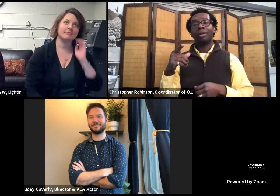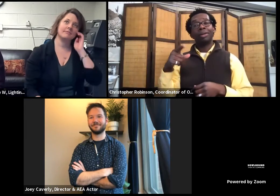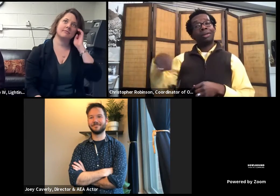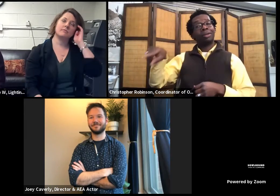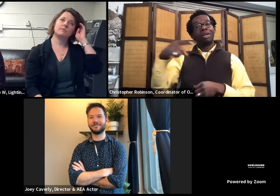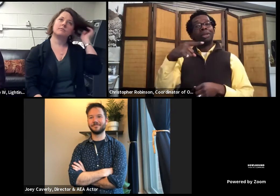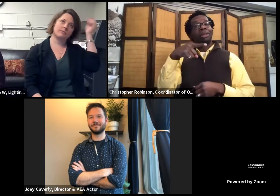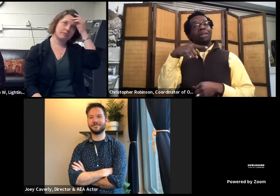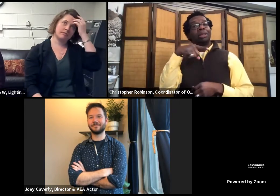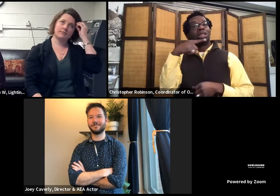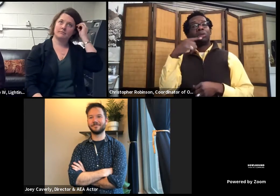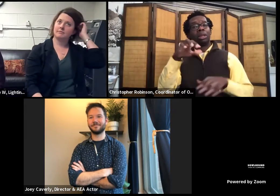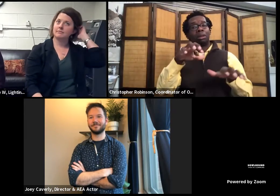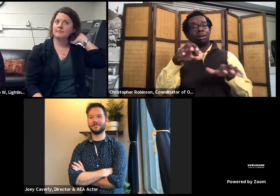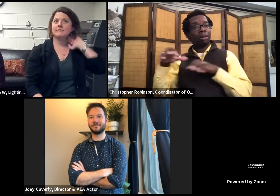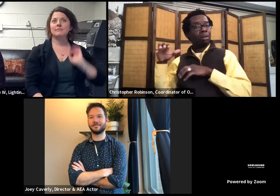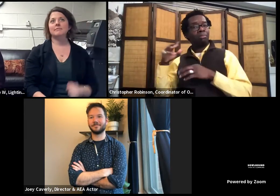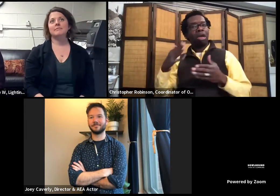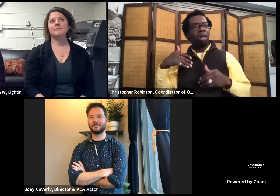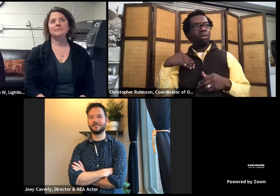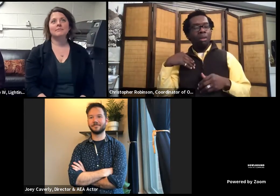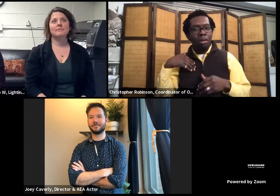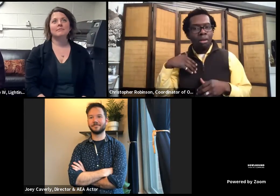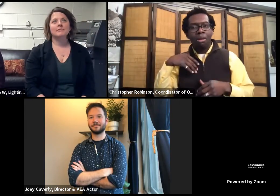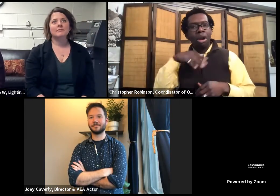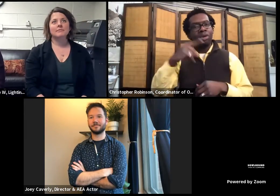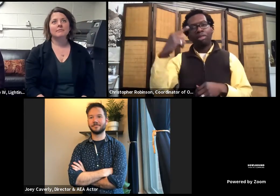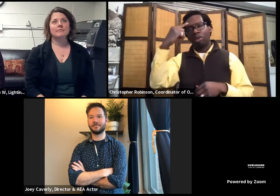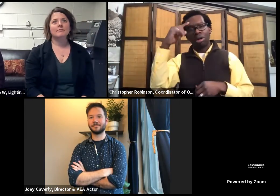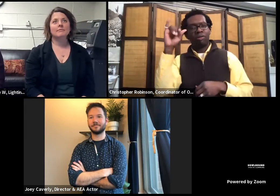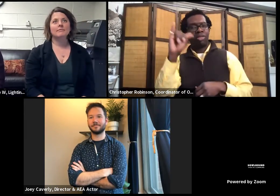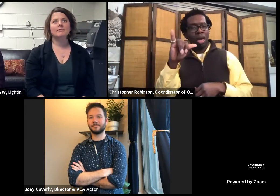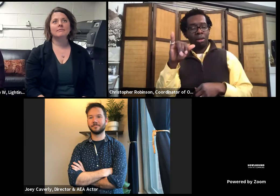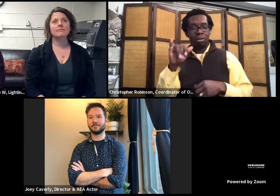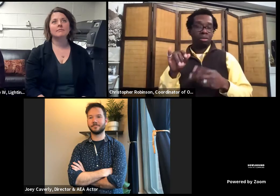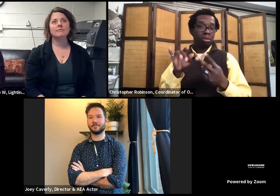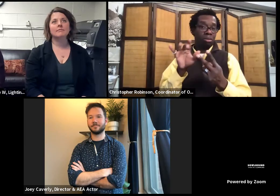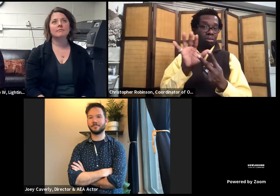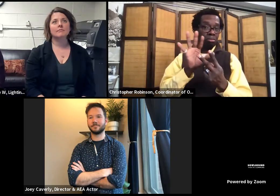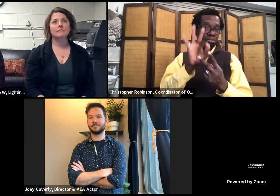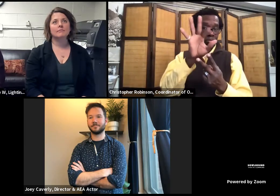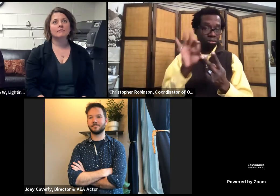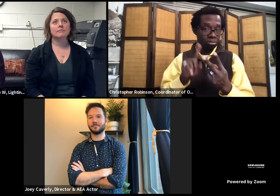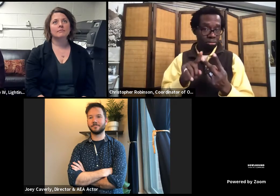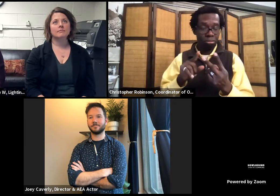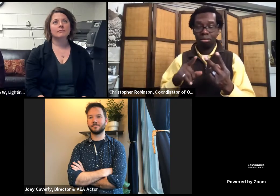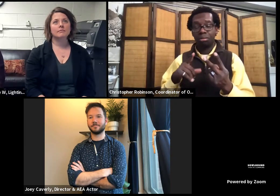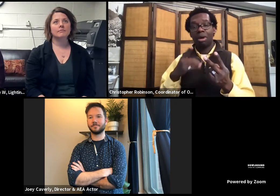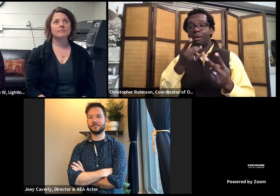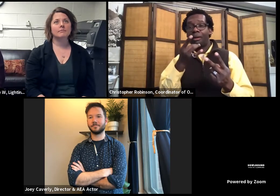Beautiful, I just wanna add something. With a hearing audience, they often don't think of that kind of stuff,